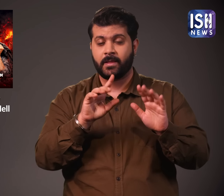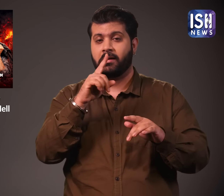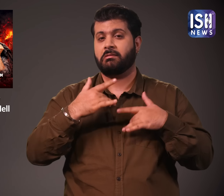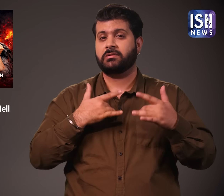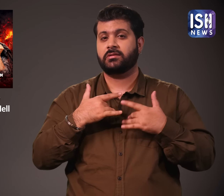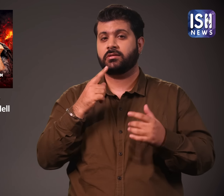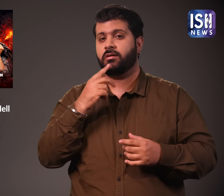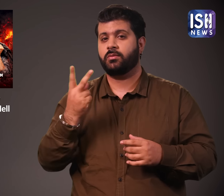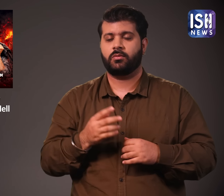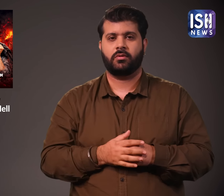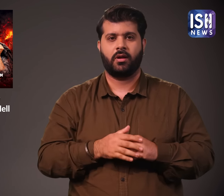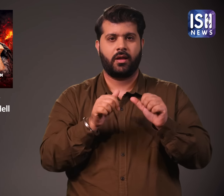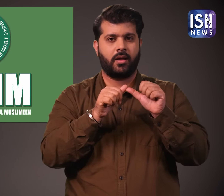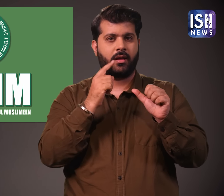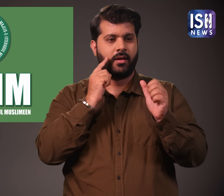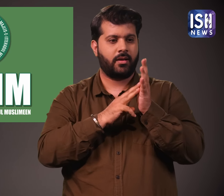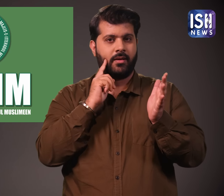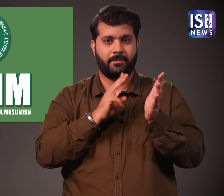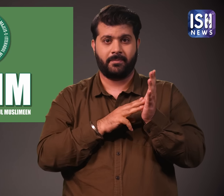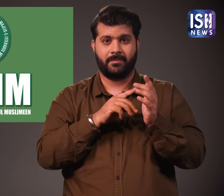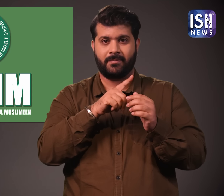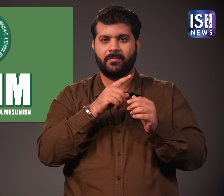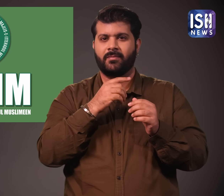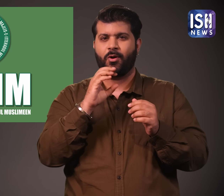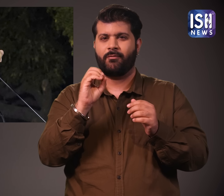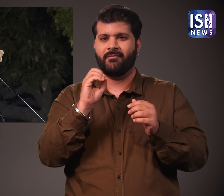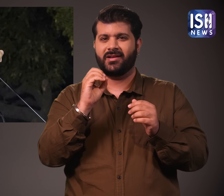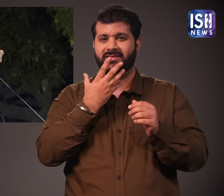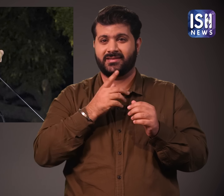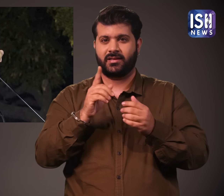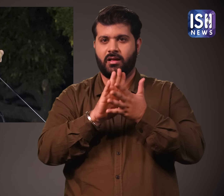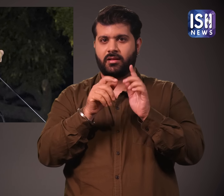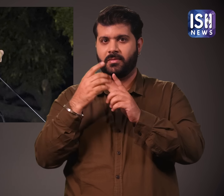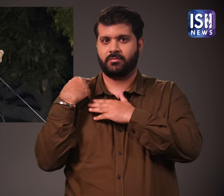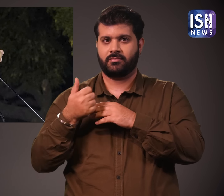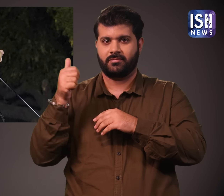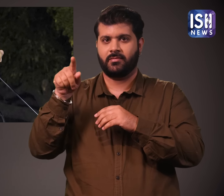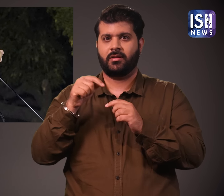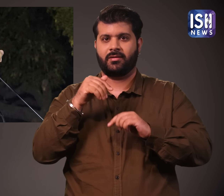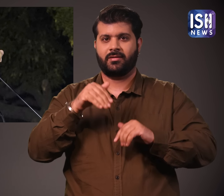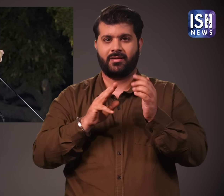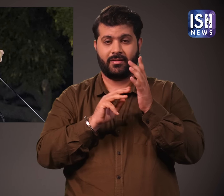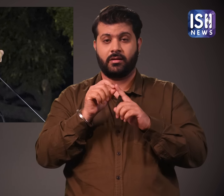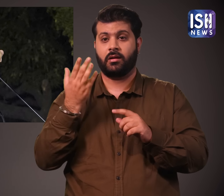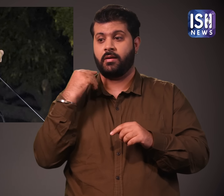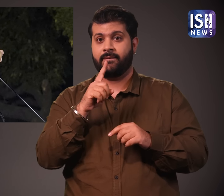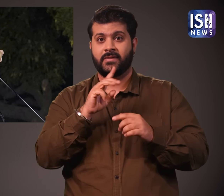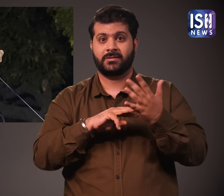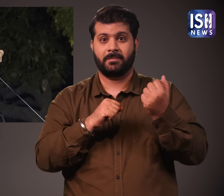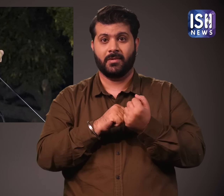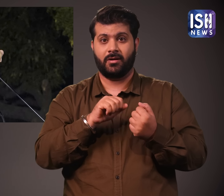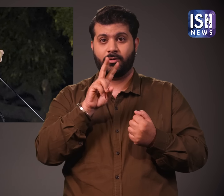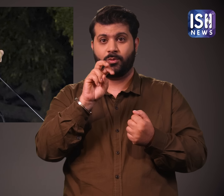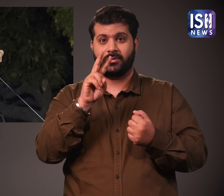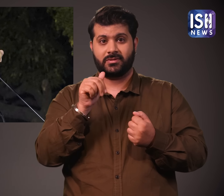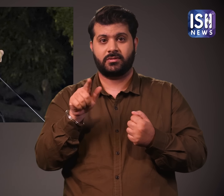Meanwhile, AIMIM president and Hyderabad MP Asaduddin Owaisi, on 1 March 2026,